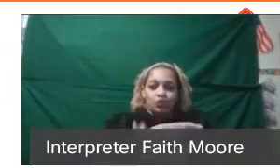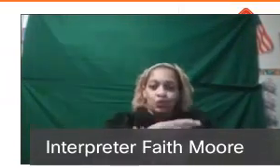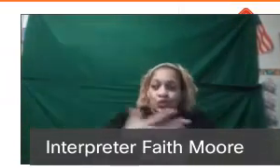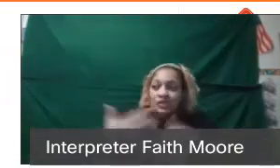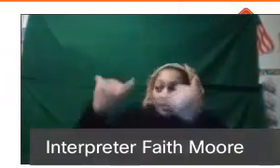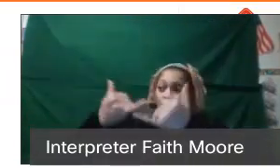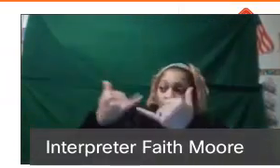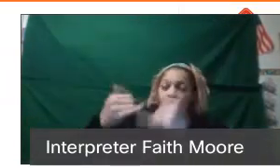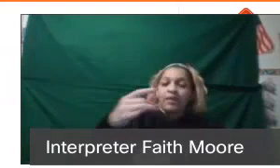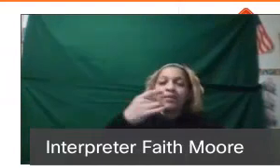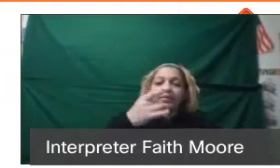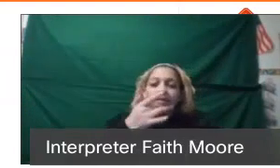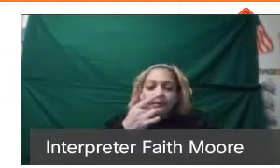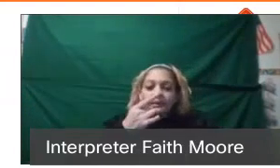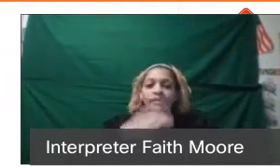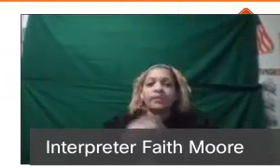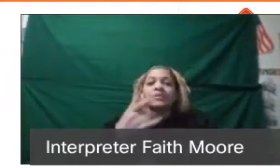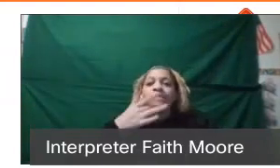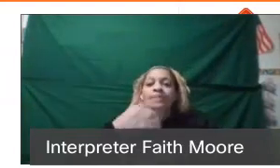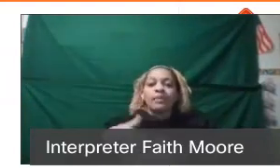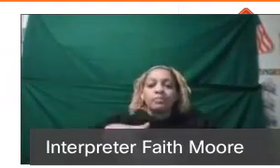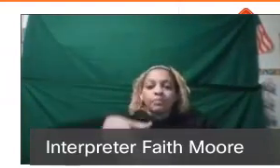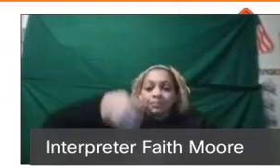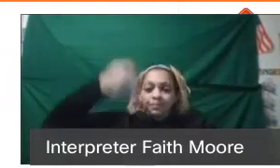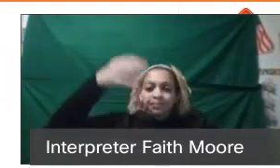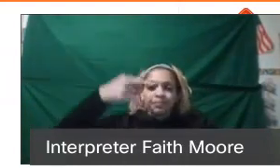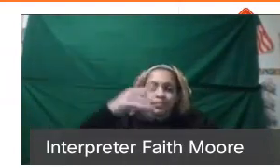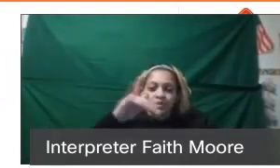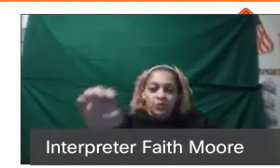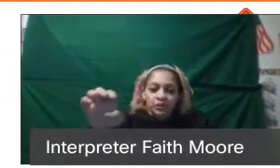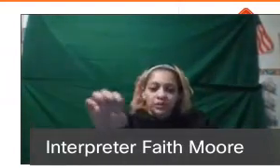The light poles on the the.